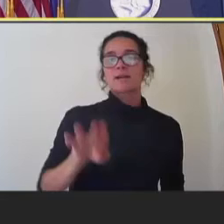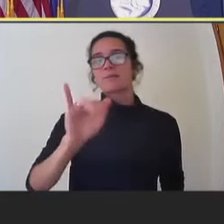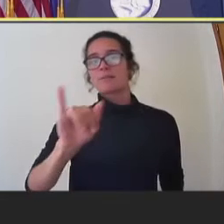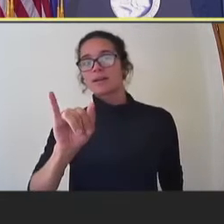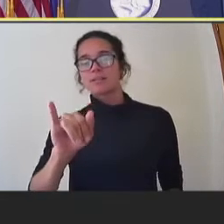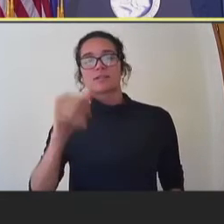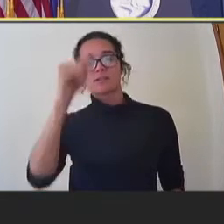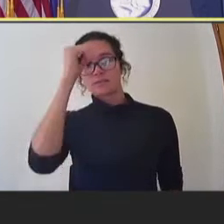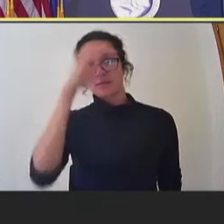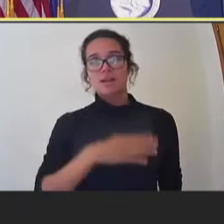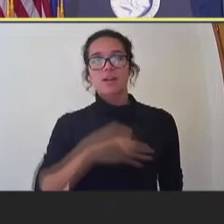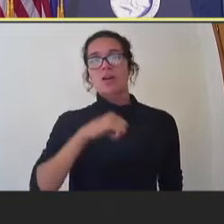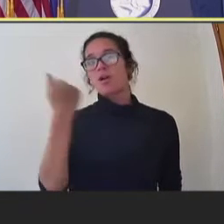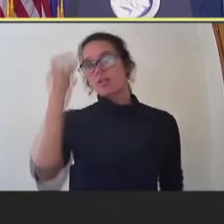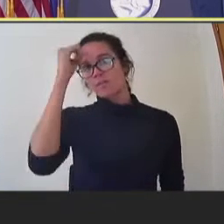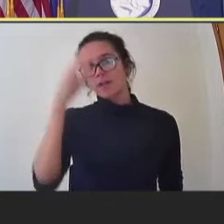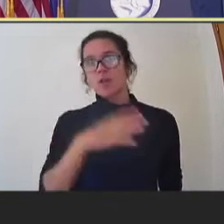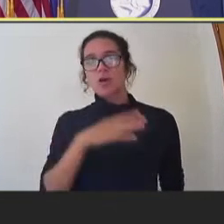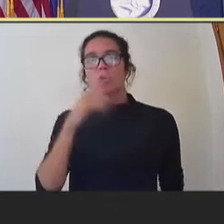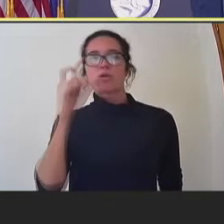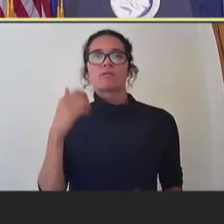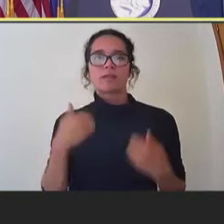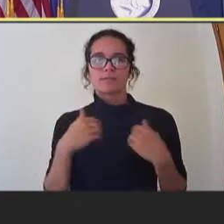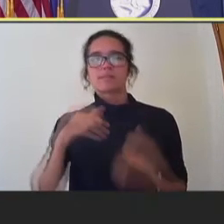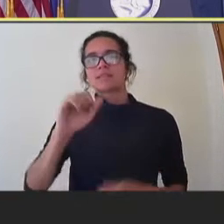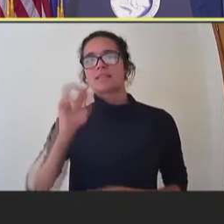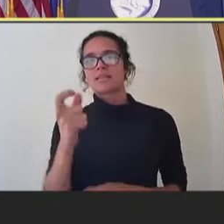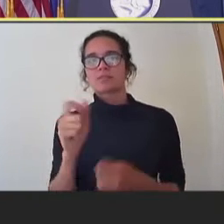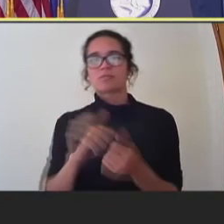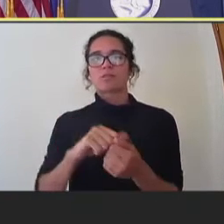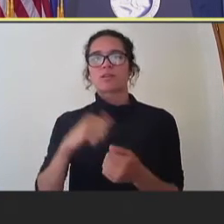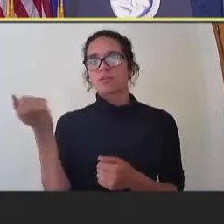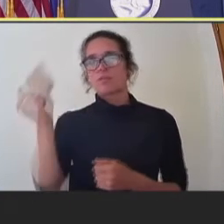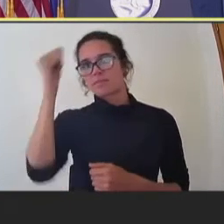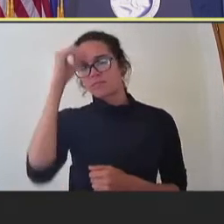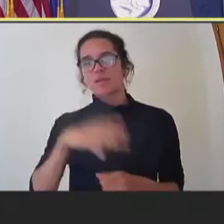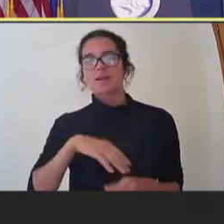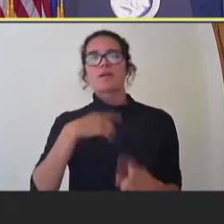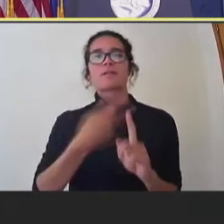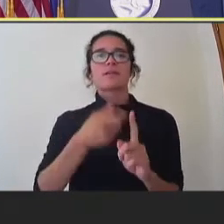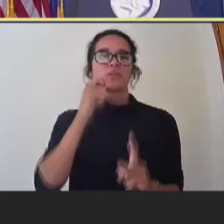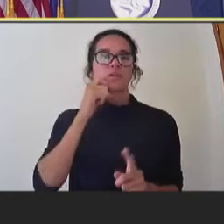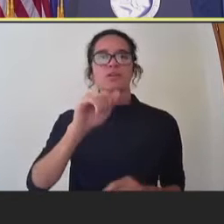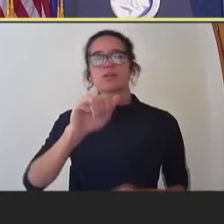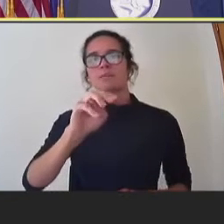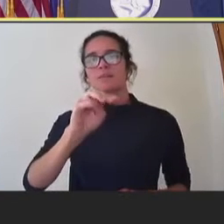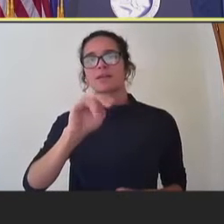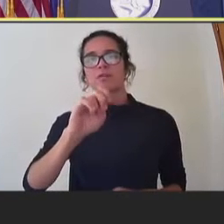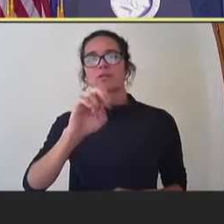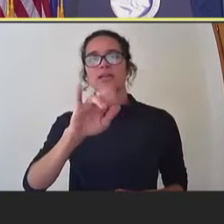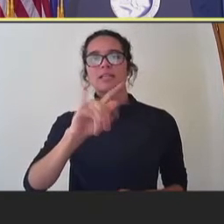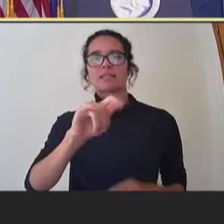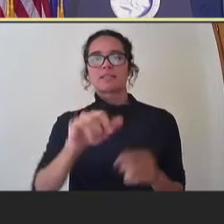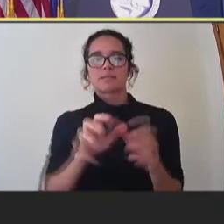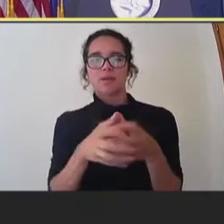as well as racial and ethnic minorities, and that intersectionality of health equity.